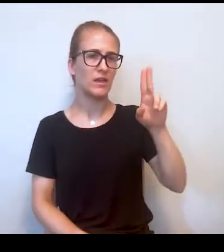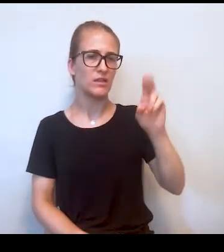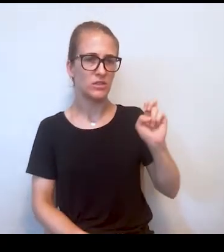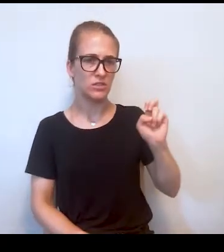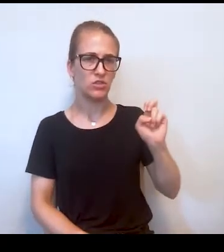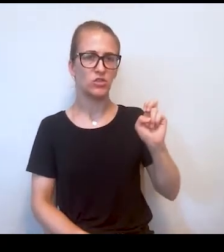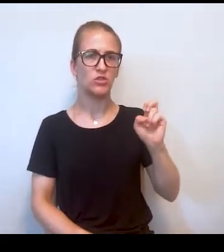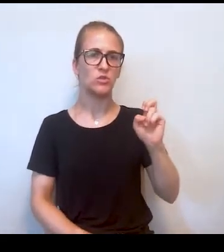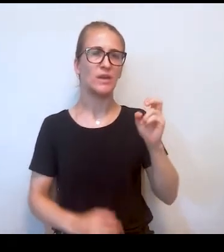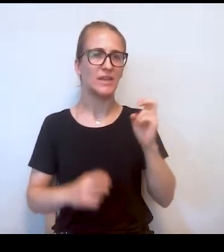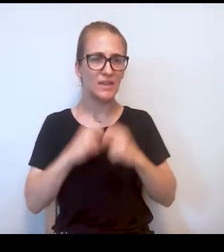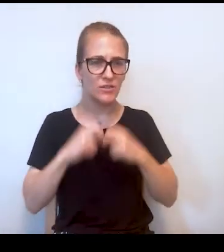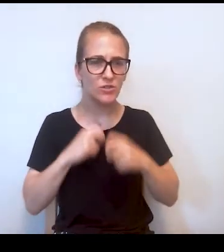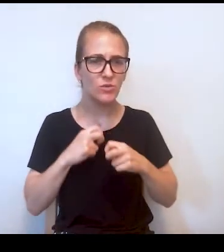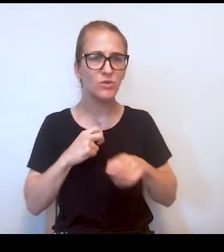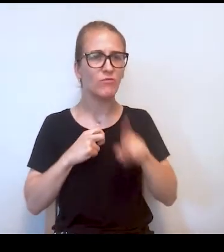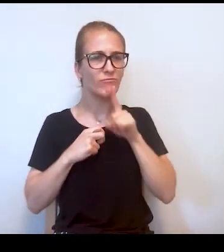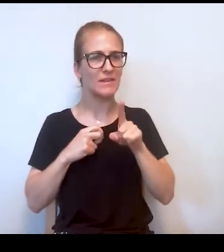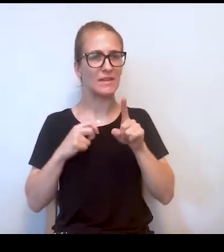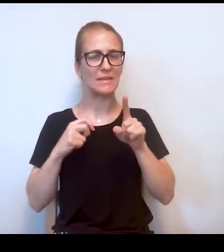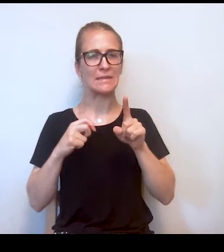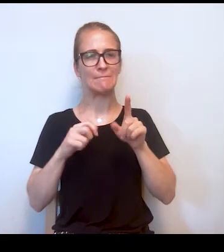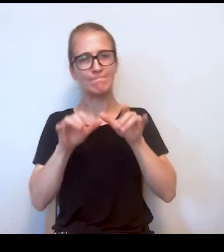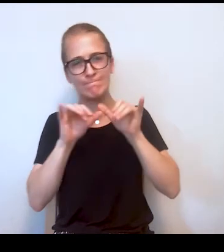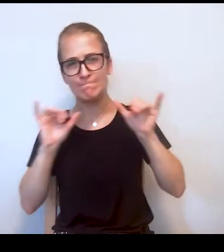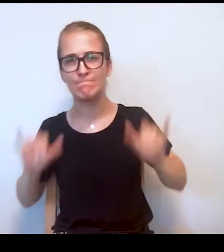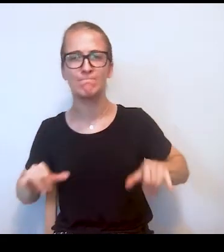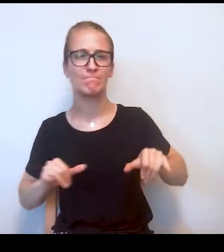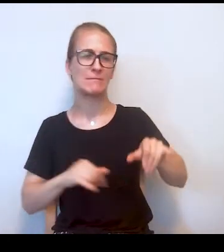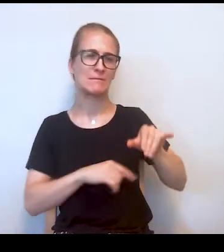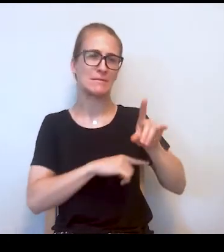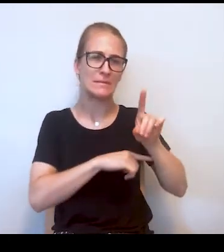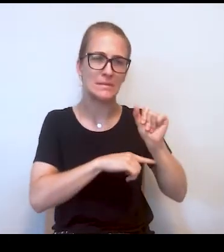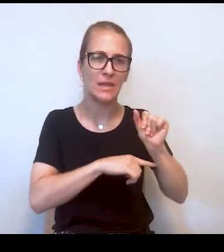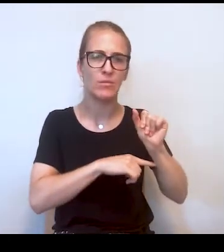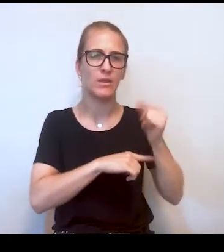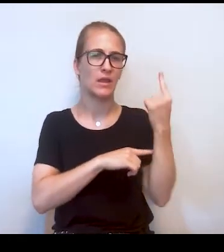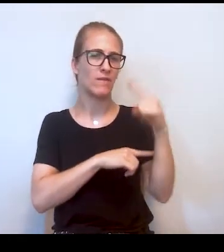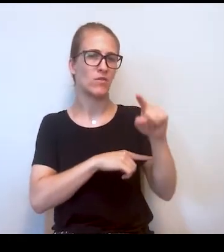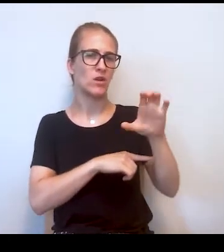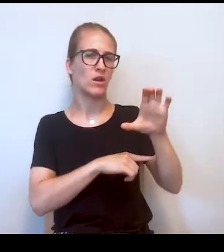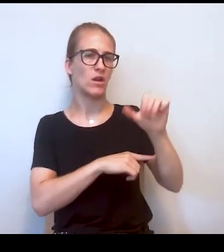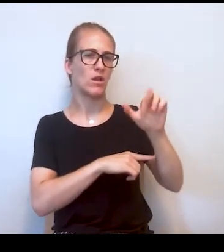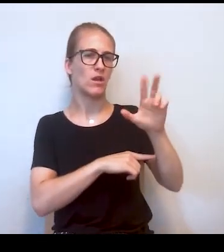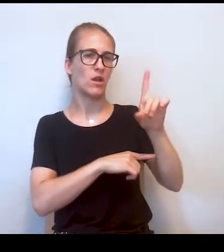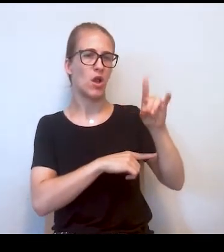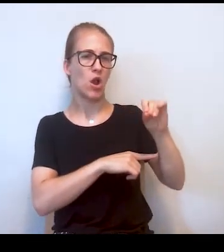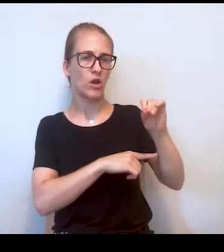in terms of cardiovascular, GI, et cetera, et cetera. So there is the reality